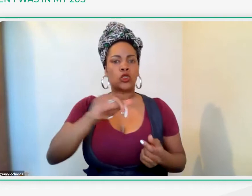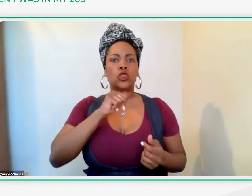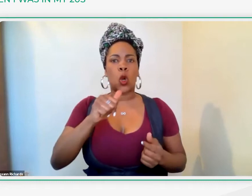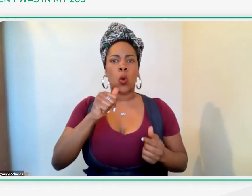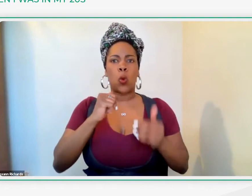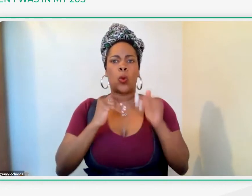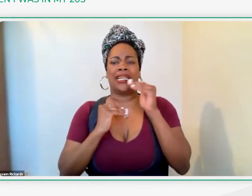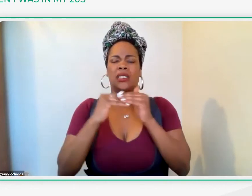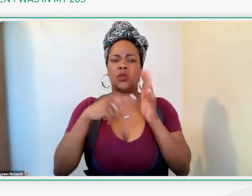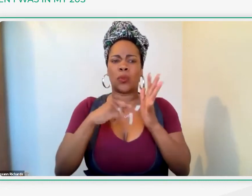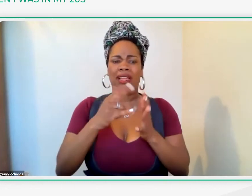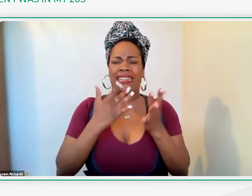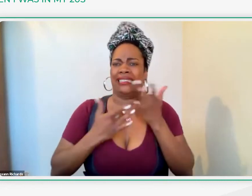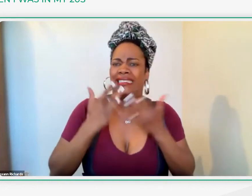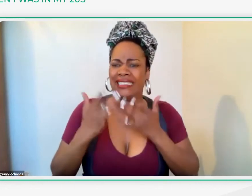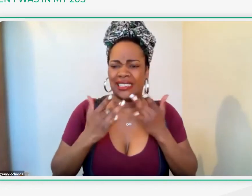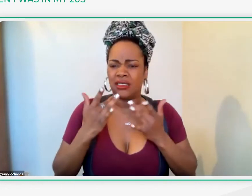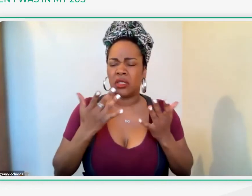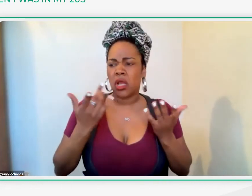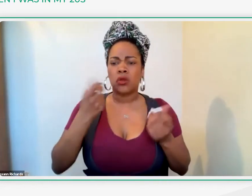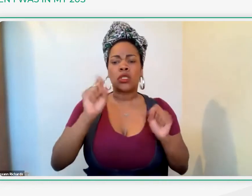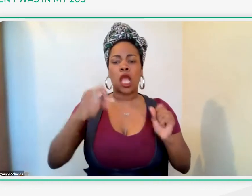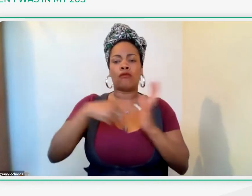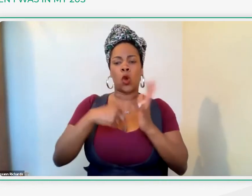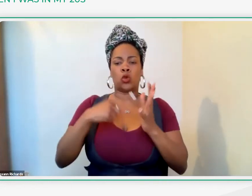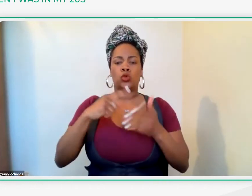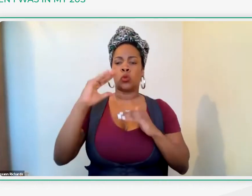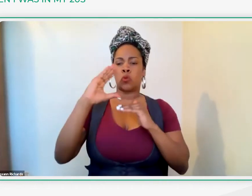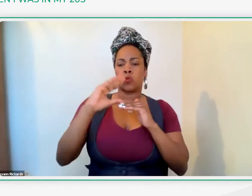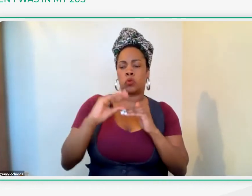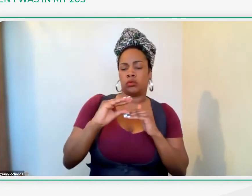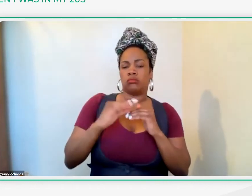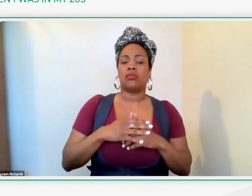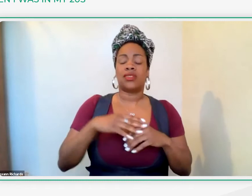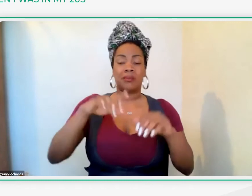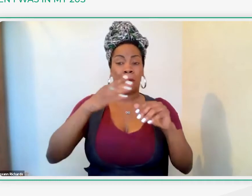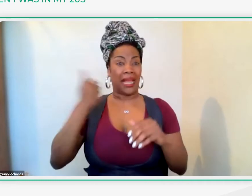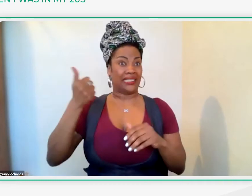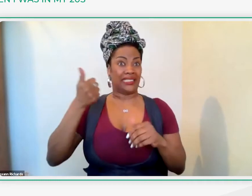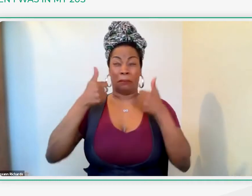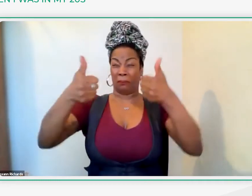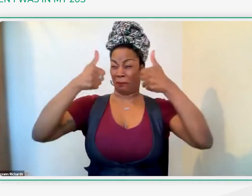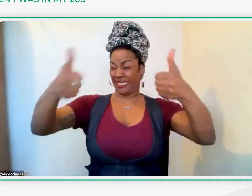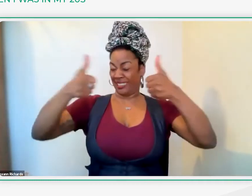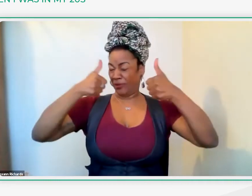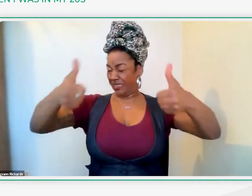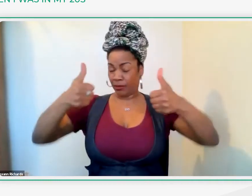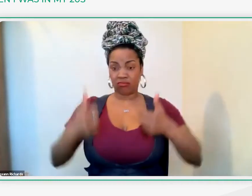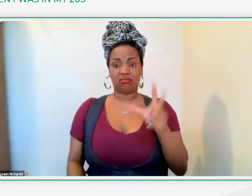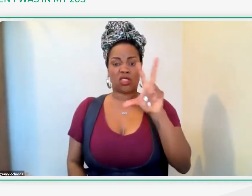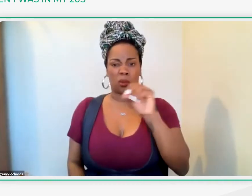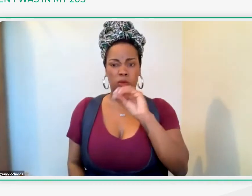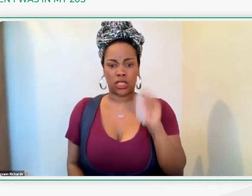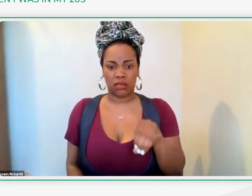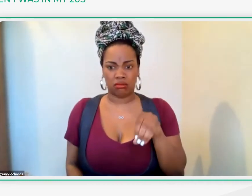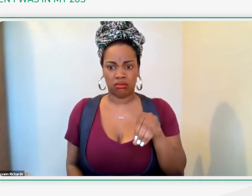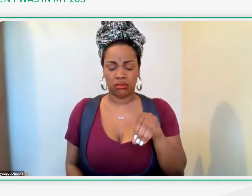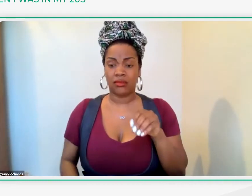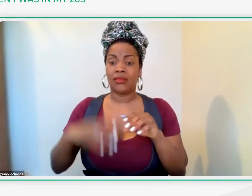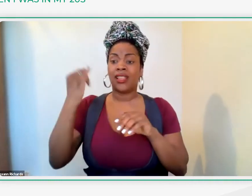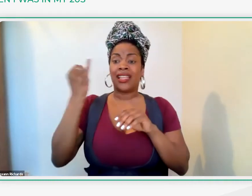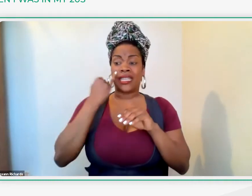Just do not use your credit to the point where you're close to maxing out.